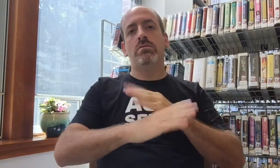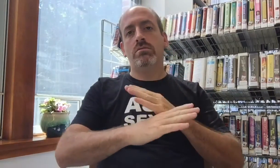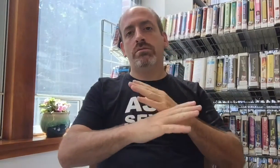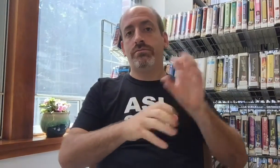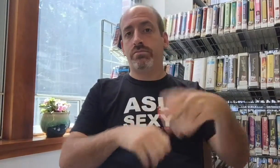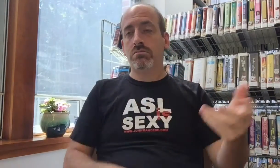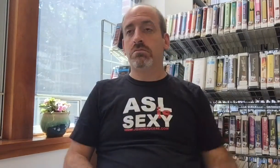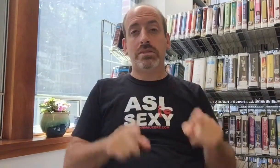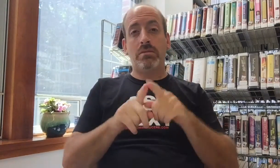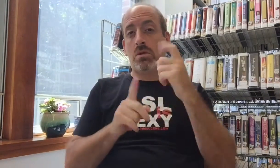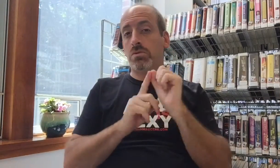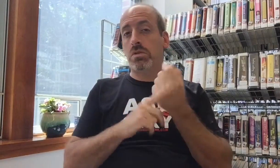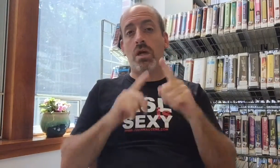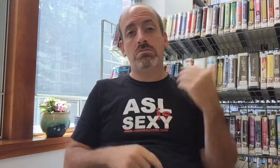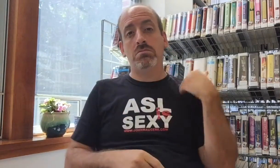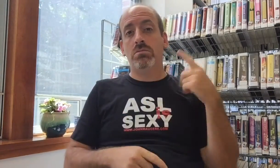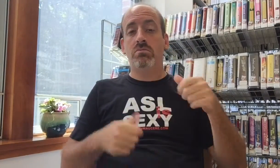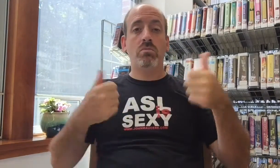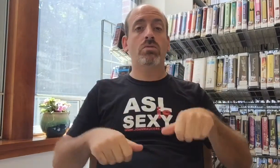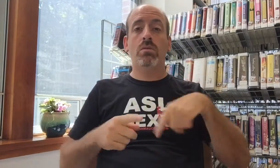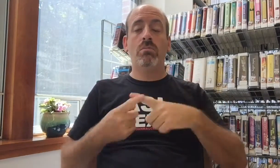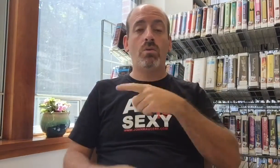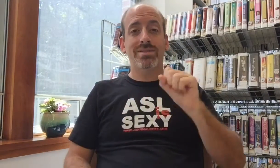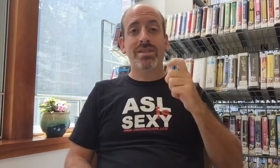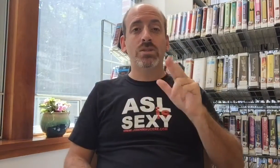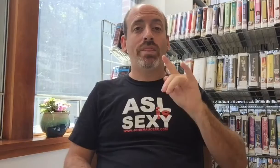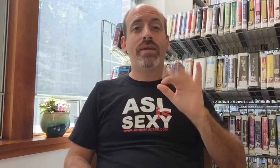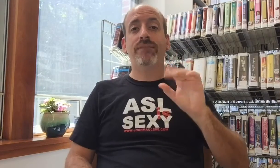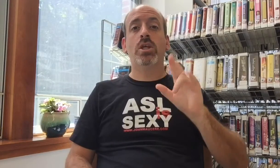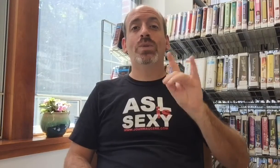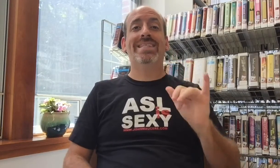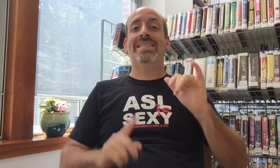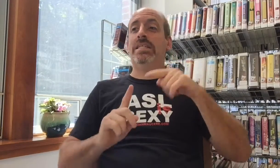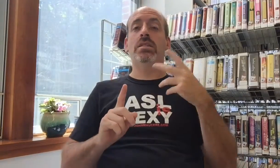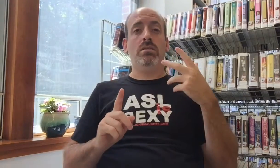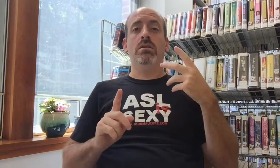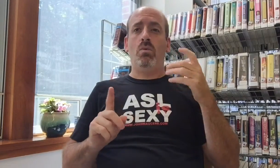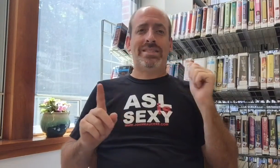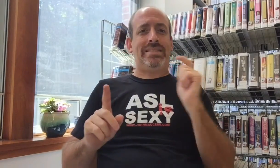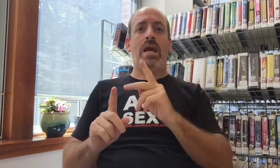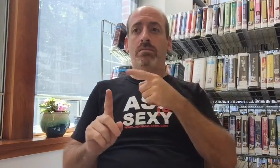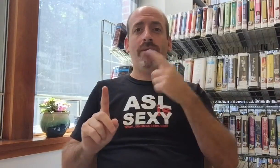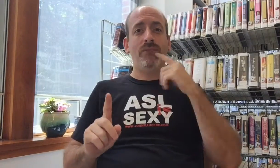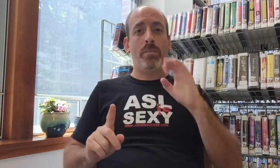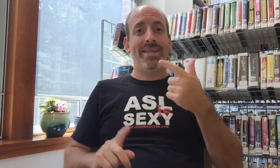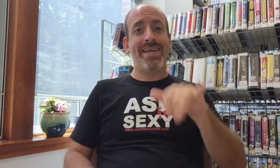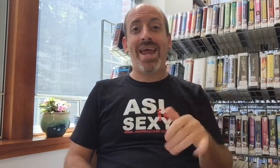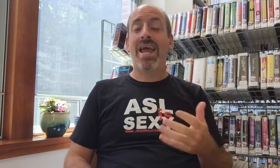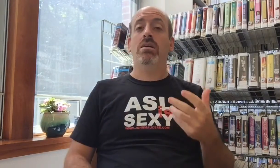For example, another situation that happened to Nyle few months ago when a troll posted about sexual preference of his to cause sexuality fluidity issue to arise.